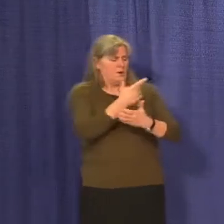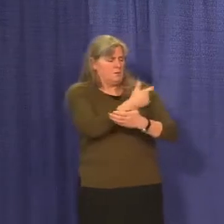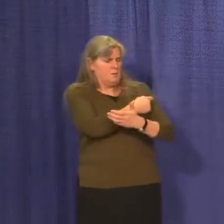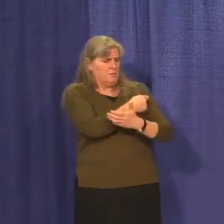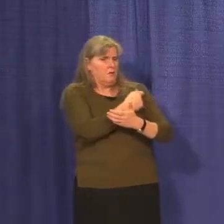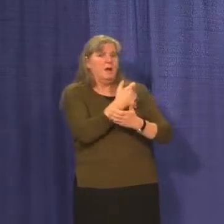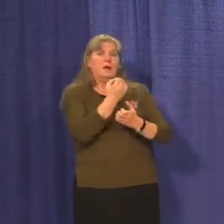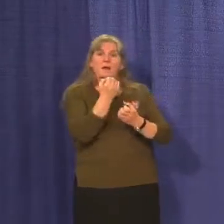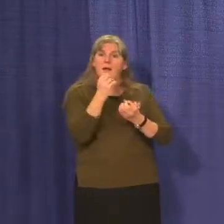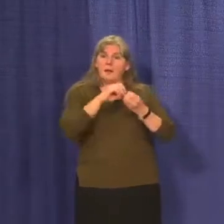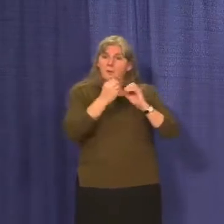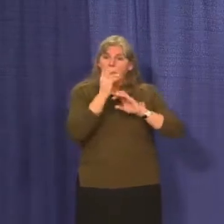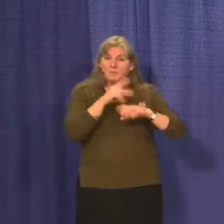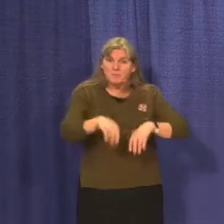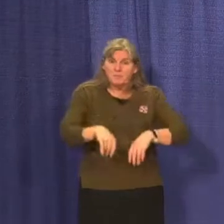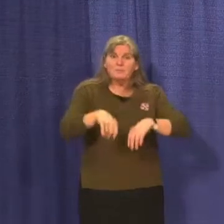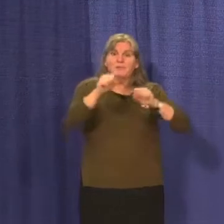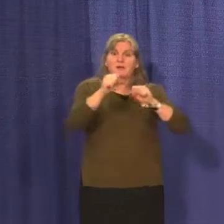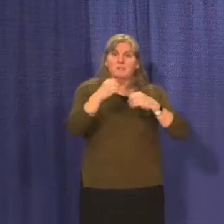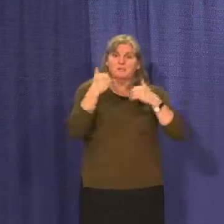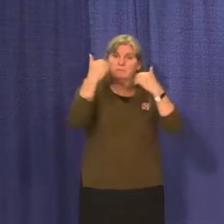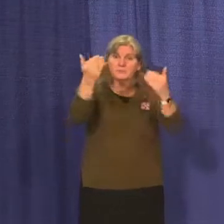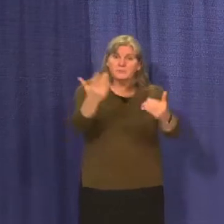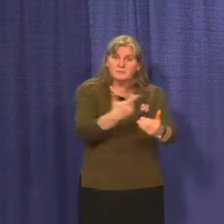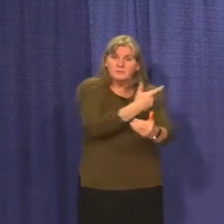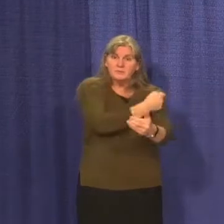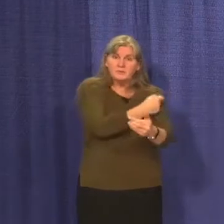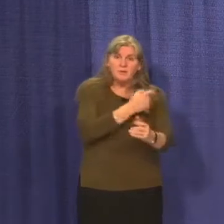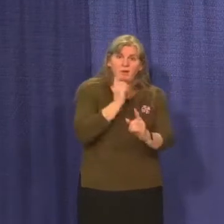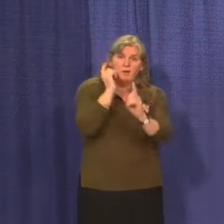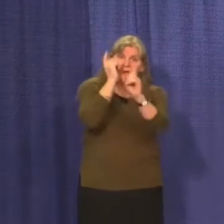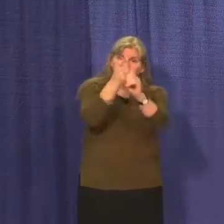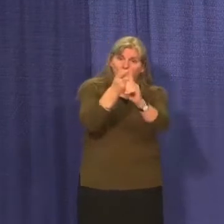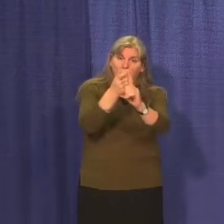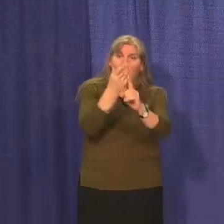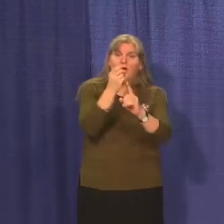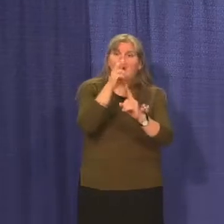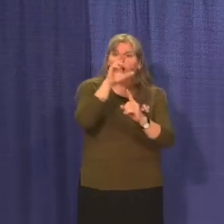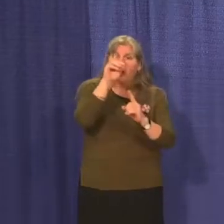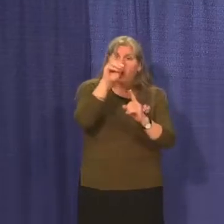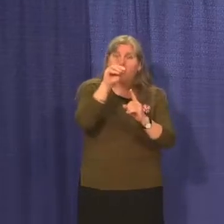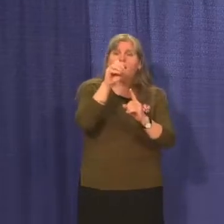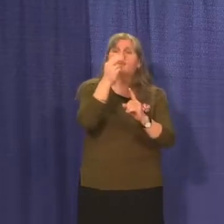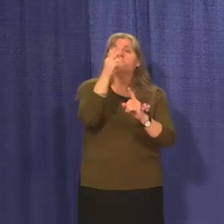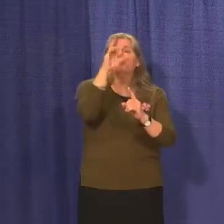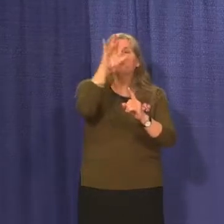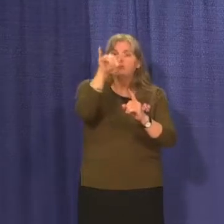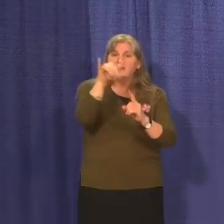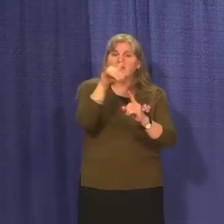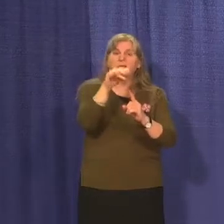vaccine, but also the uptake in whether we will get to that goal of herd immunity, community